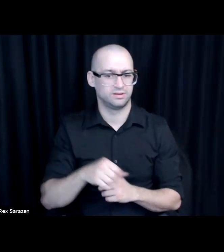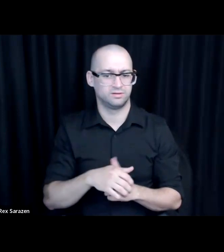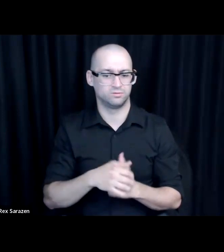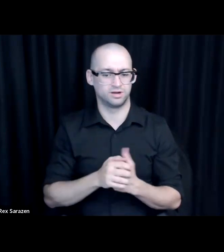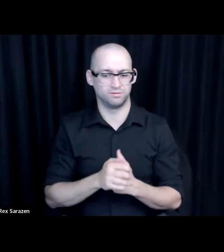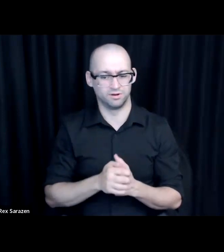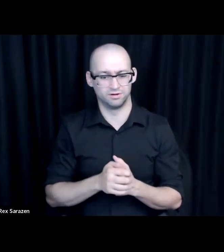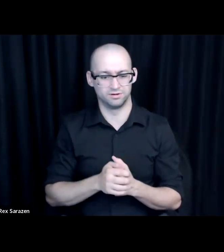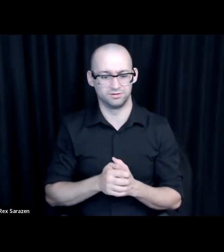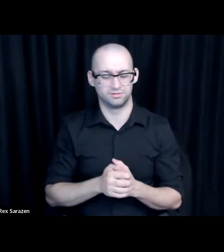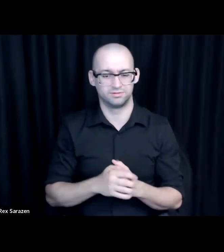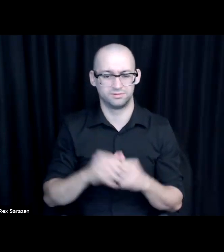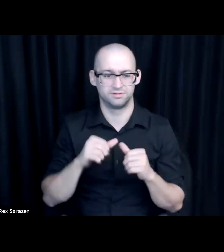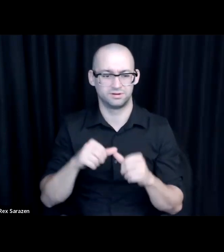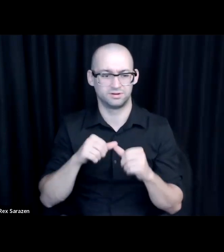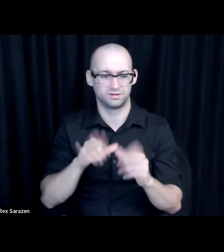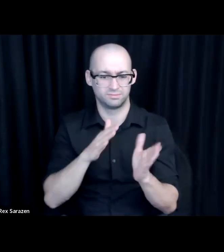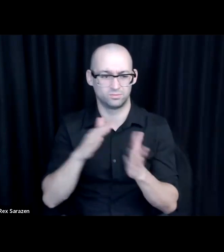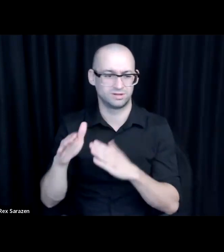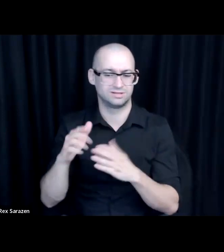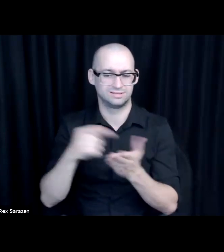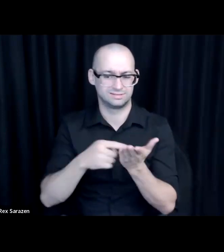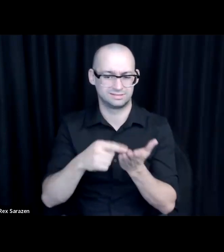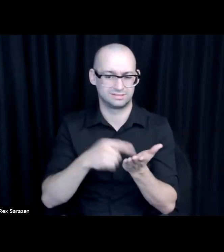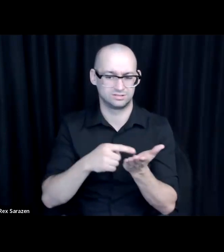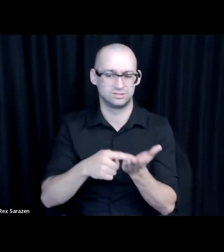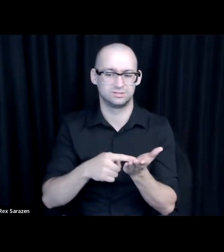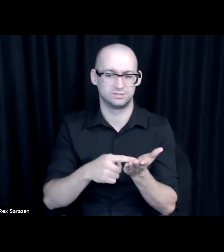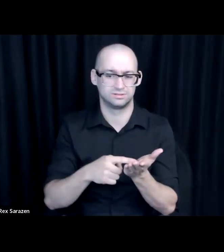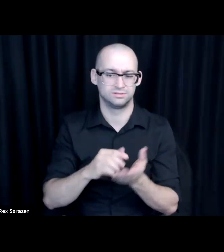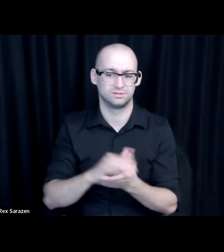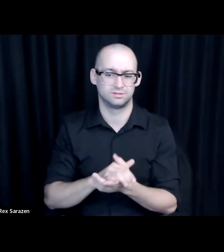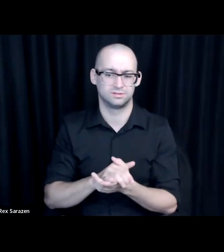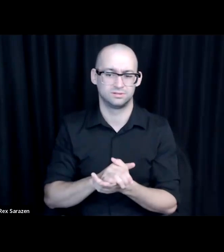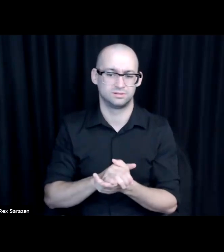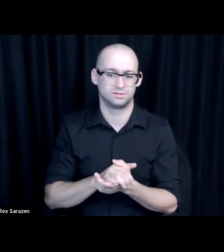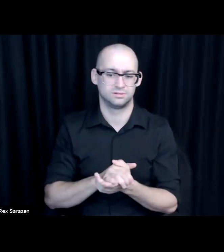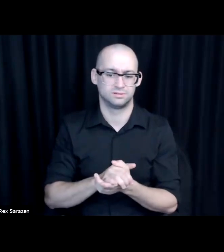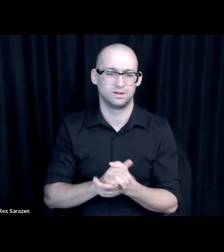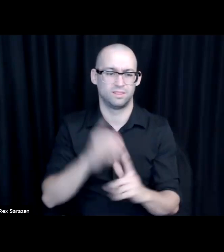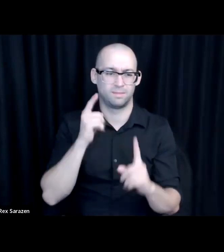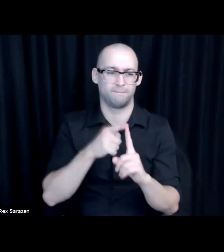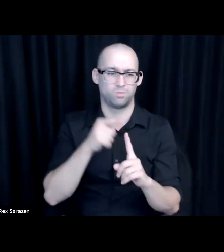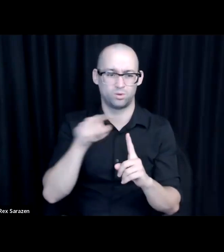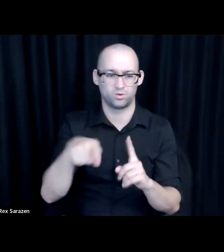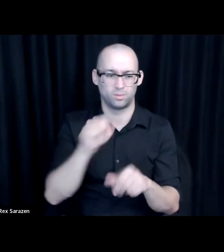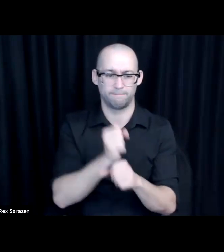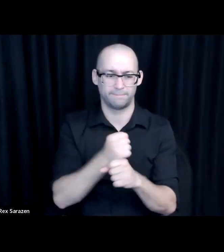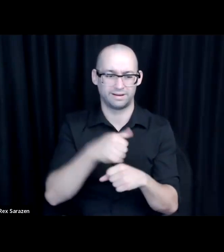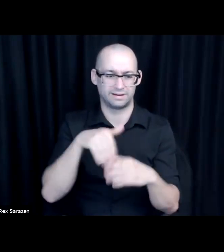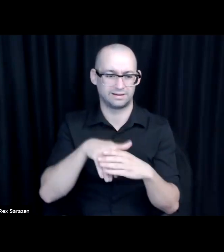community discussion, if you could reiterate the point you made in the chat. But now it gives me